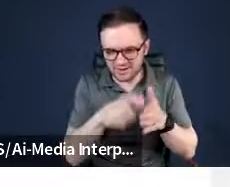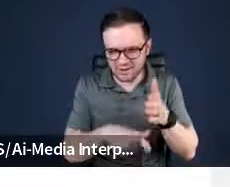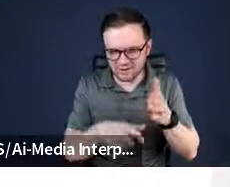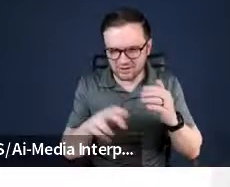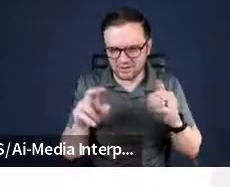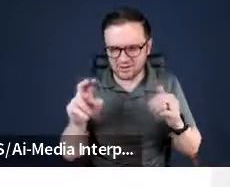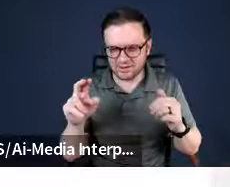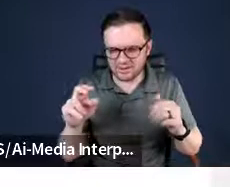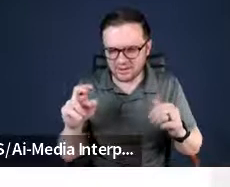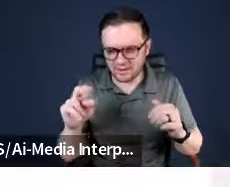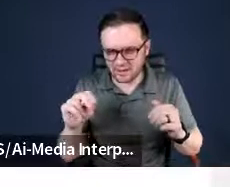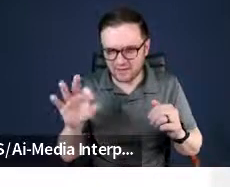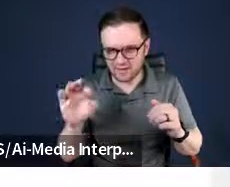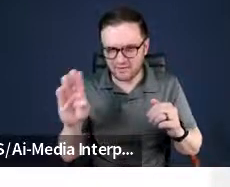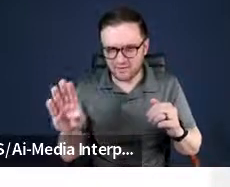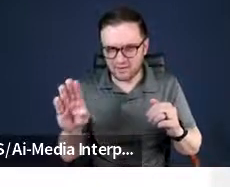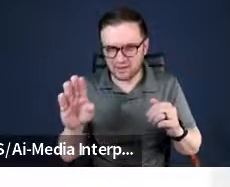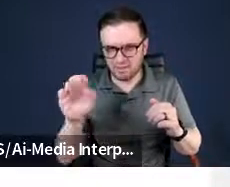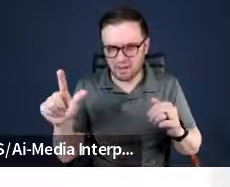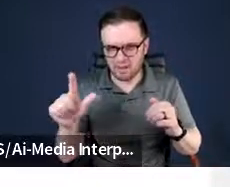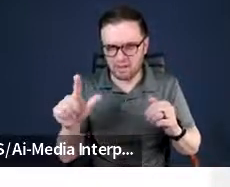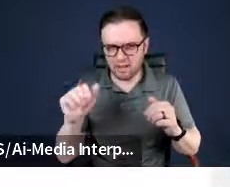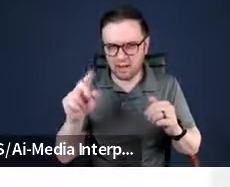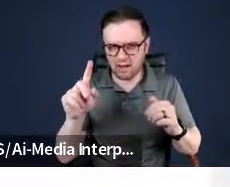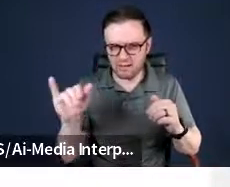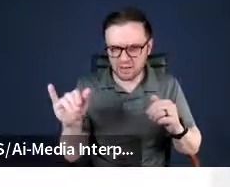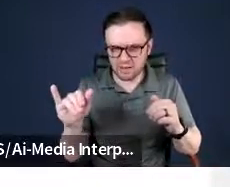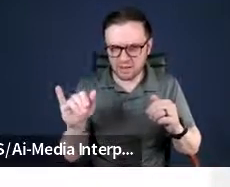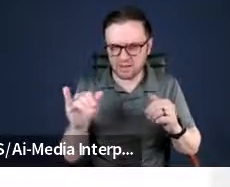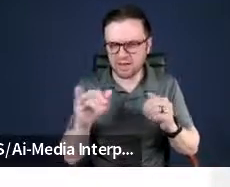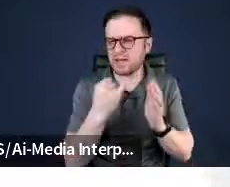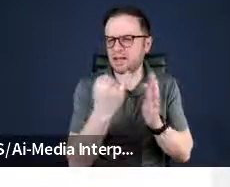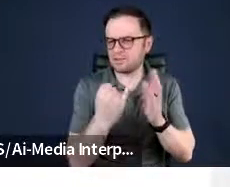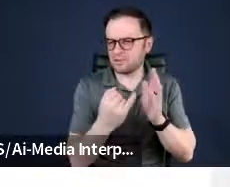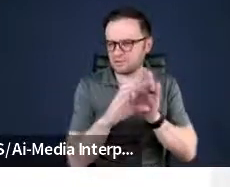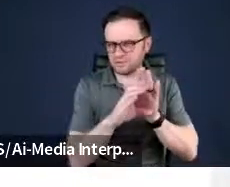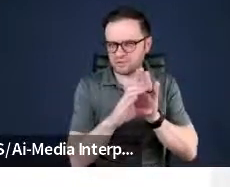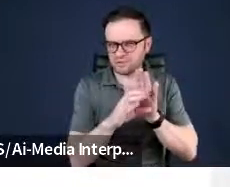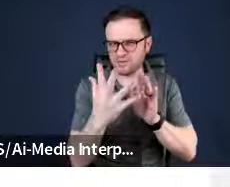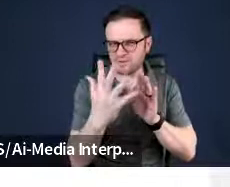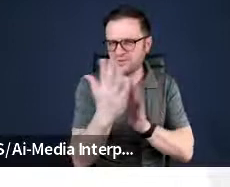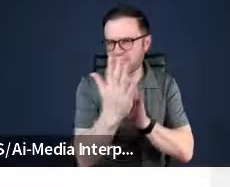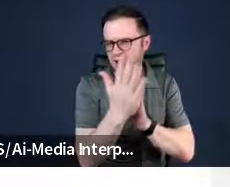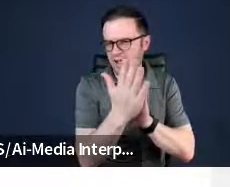heading level III, featured programs. Article, link NFB heading the NFB bell Academy…